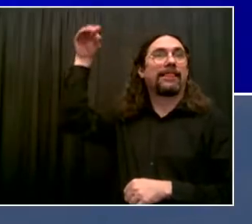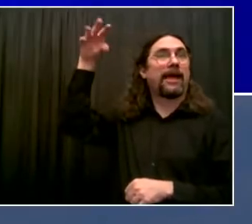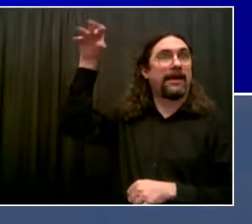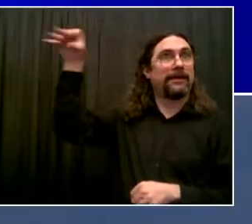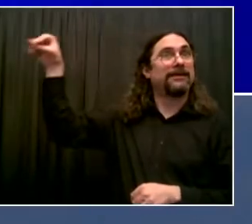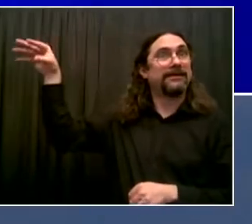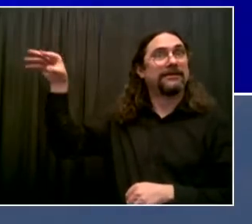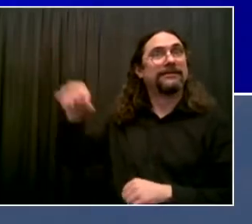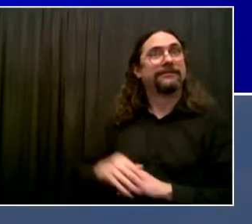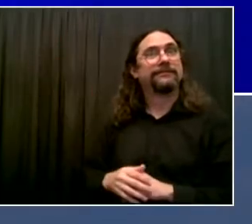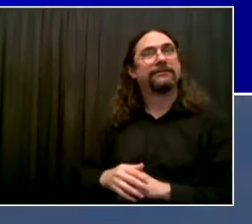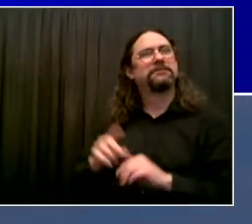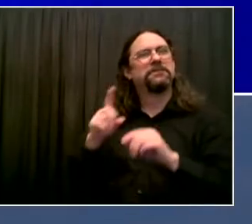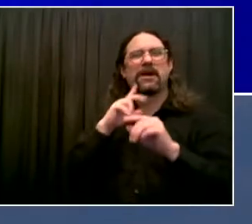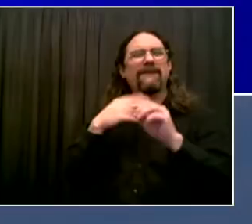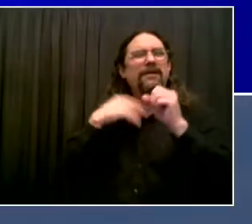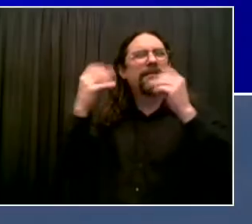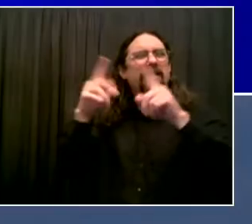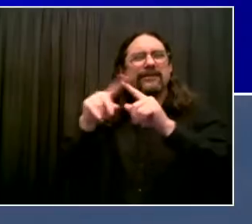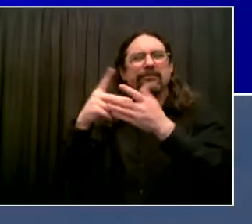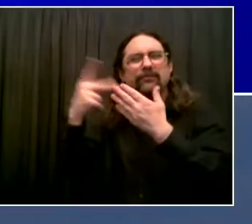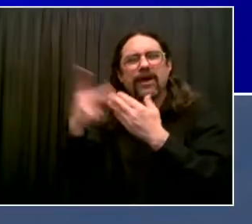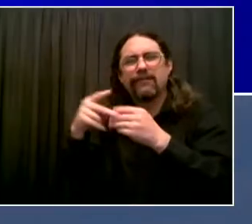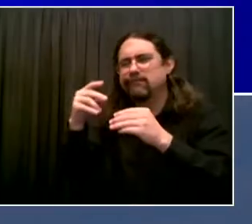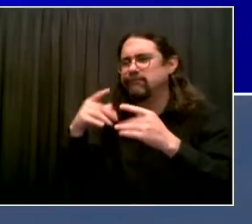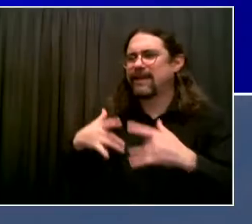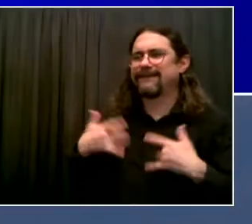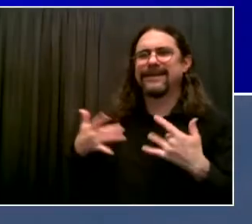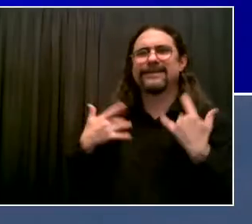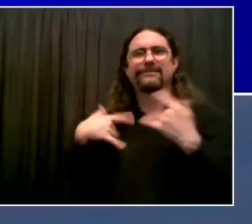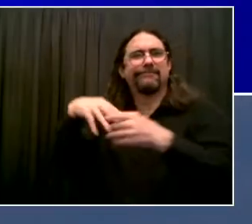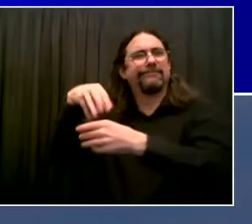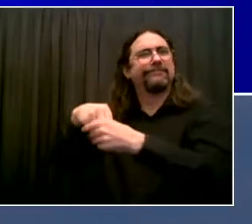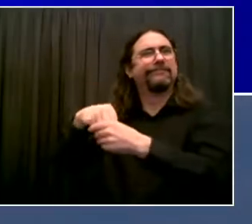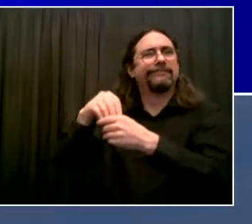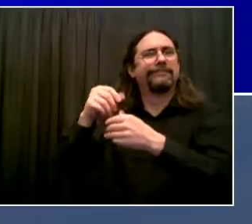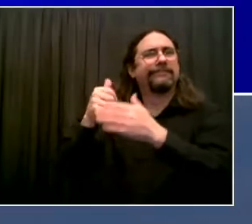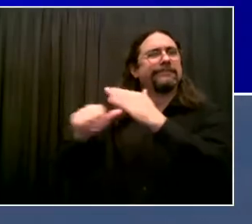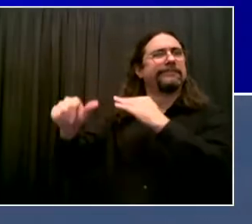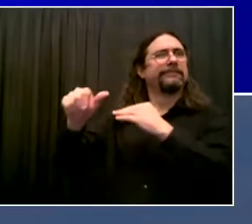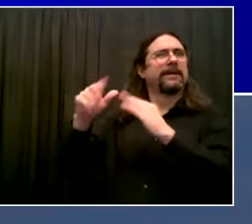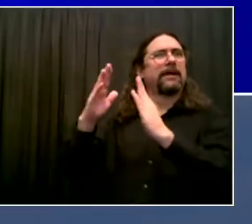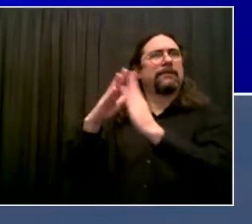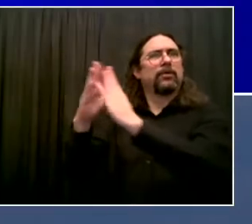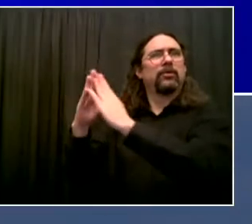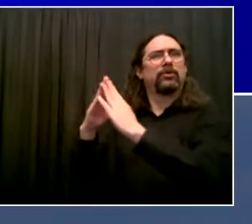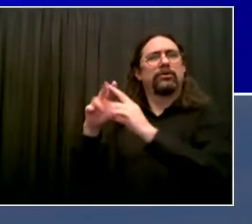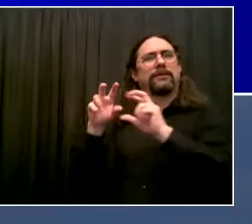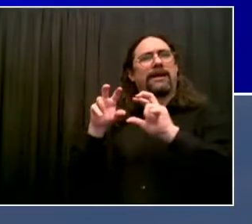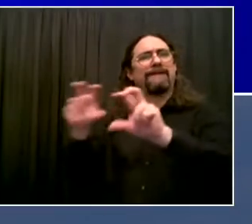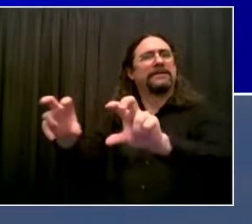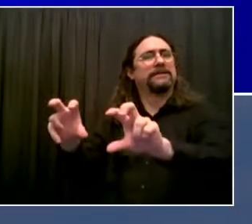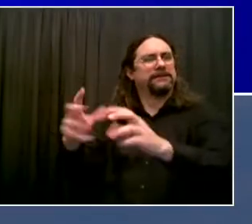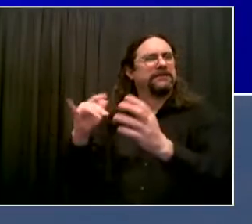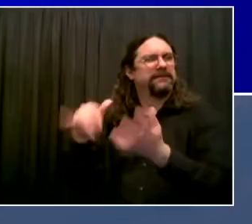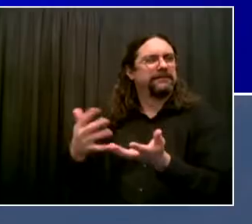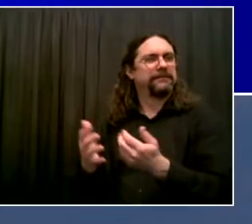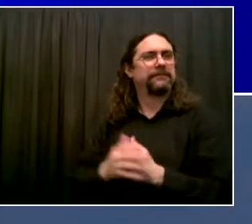POSITIVE ALTERNATIVES INCLUDING